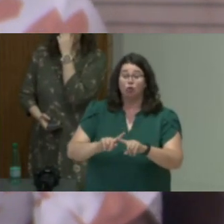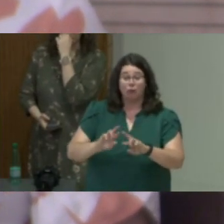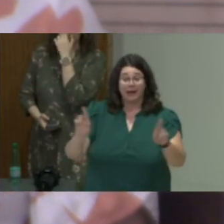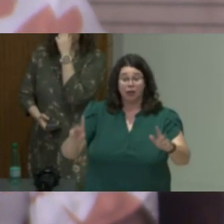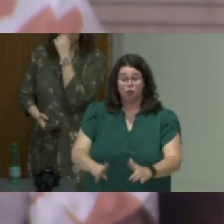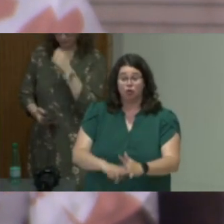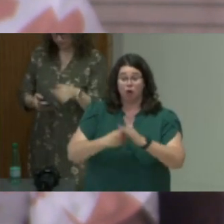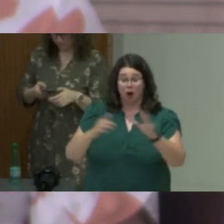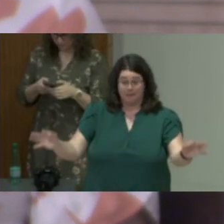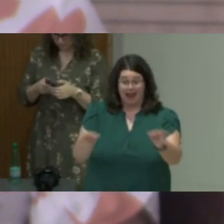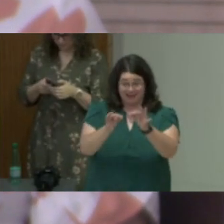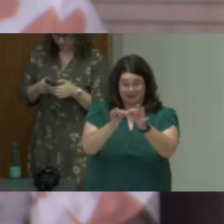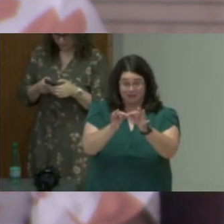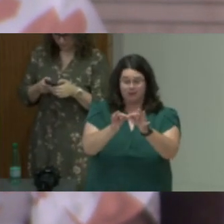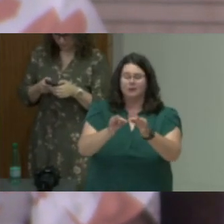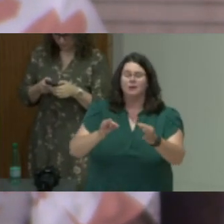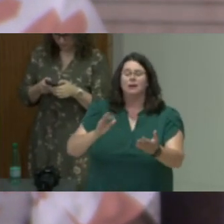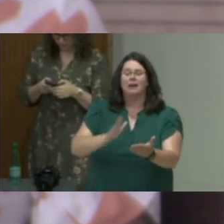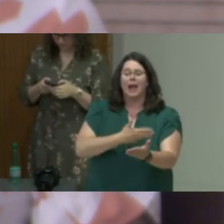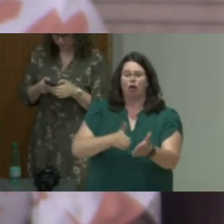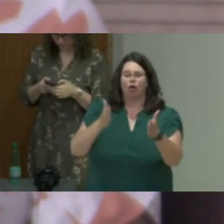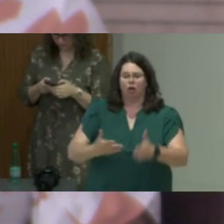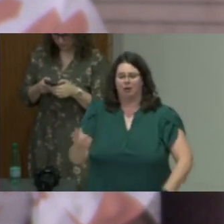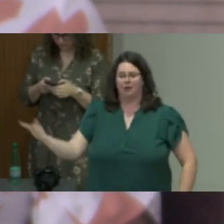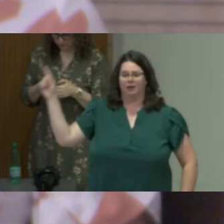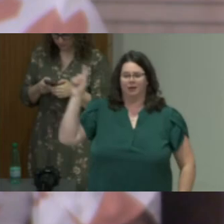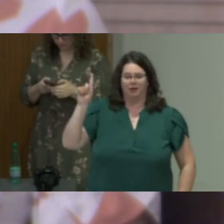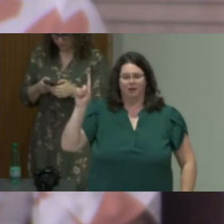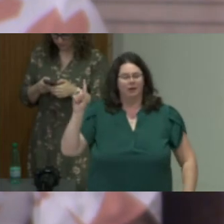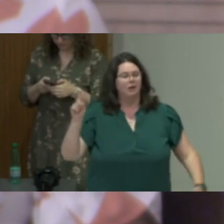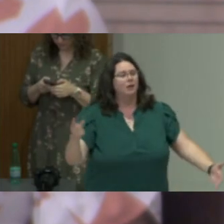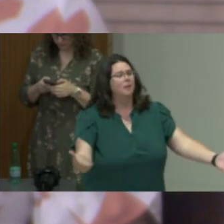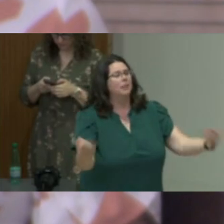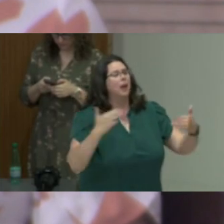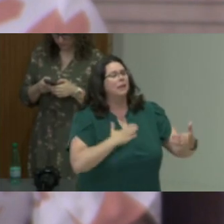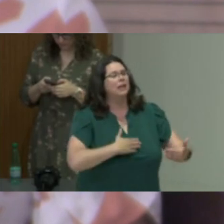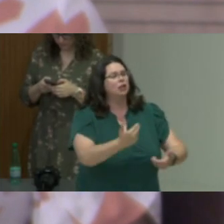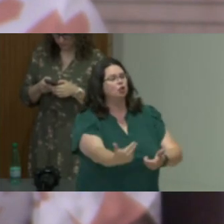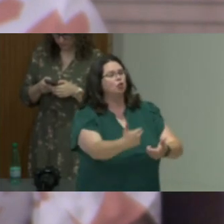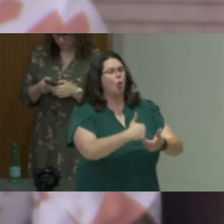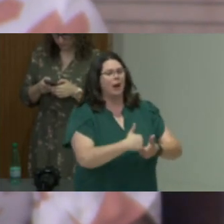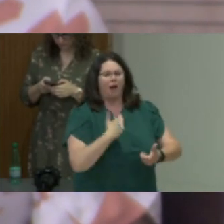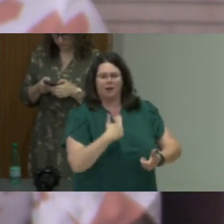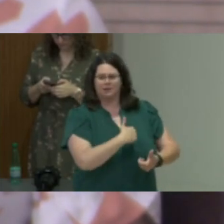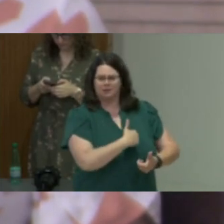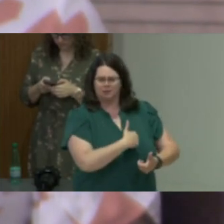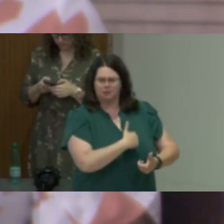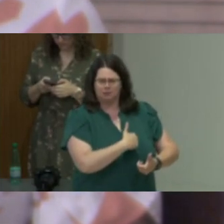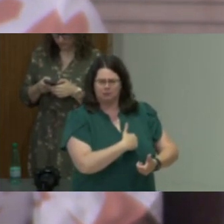the cantor gets up and invites everyone to please join us in singing. Well, why the separation?